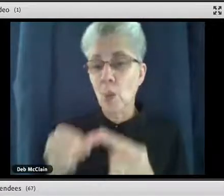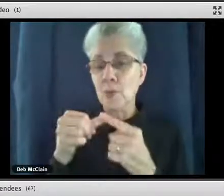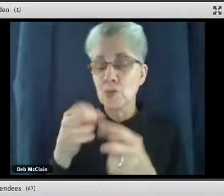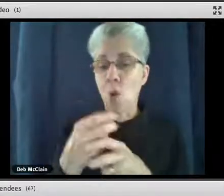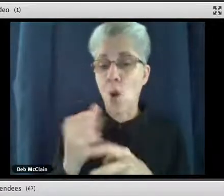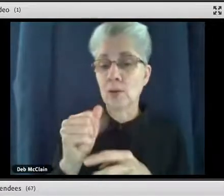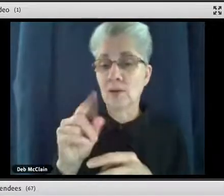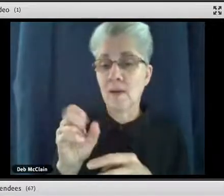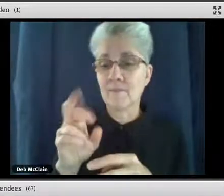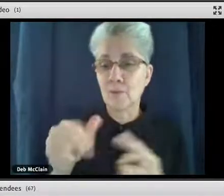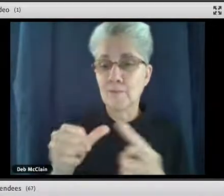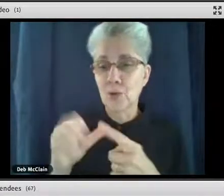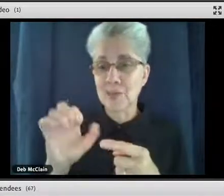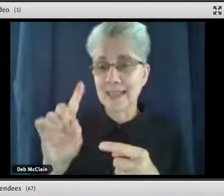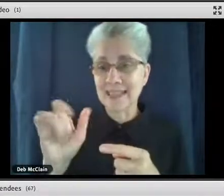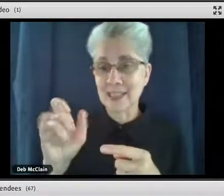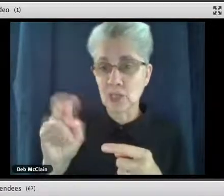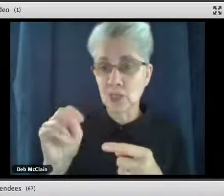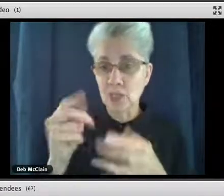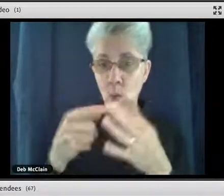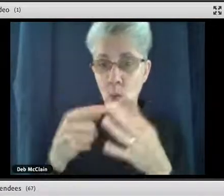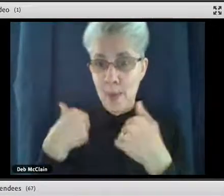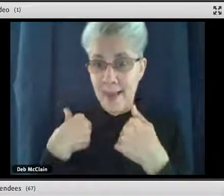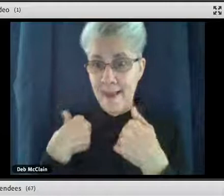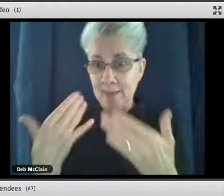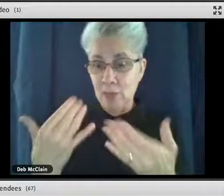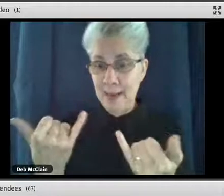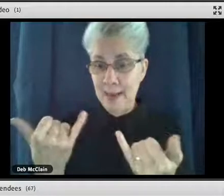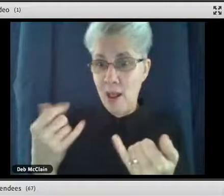the original hardcover first edition.